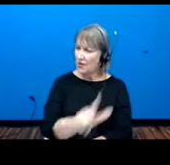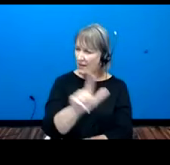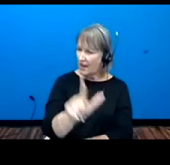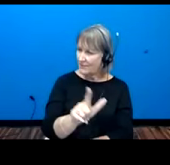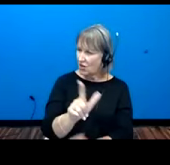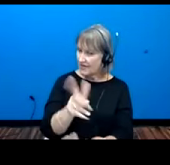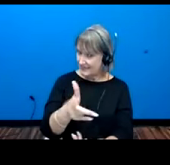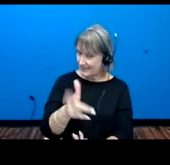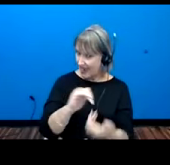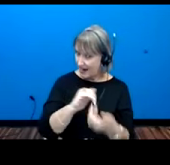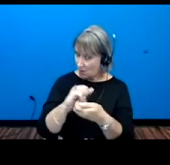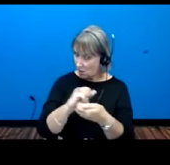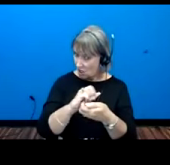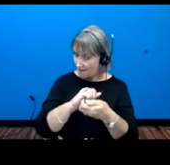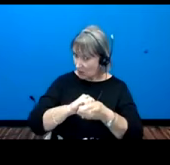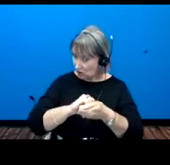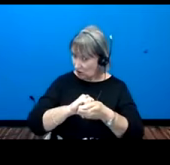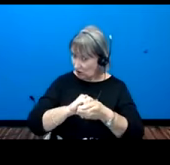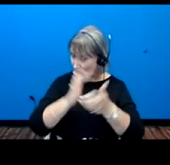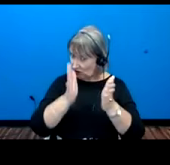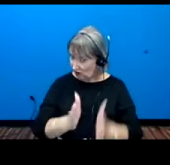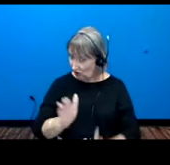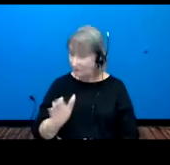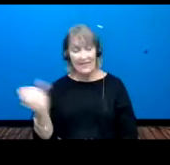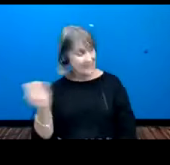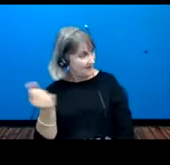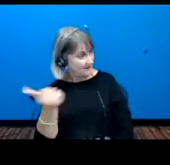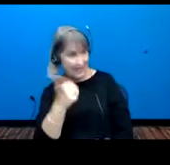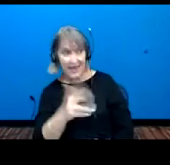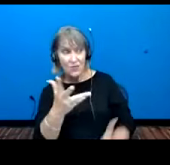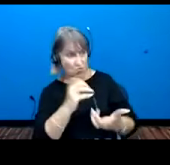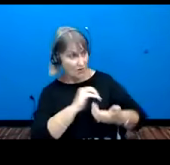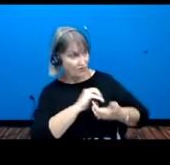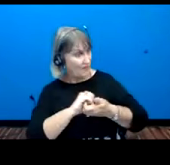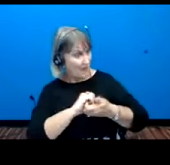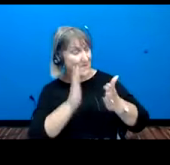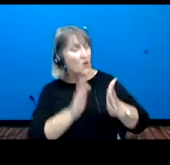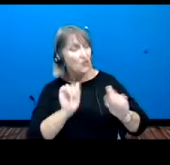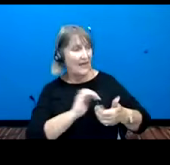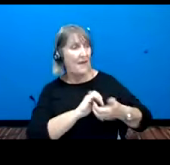Liz: Yes, anybody who wants to be a partner is a partner. Excellent question, Aaron, and thank you so much for bringing it up.